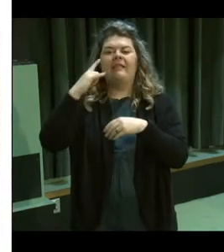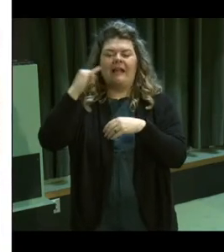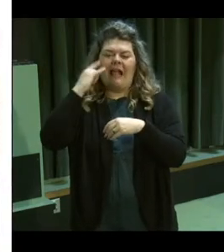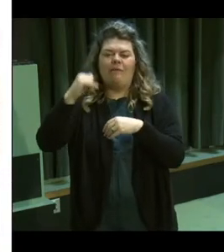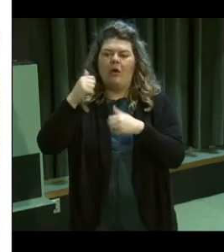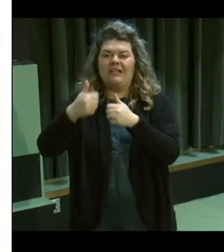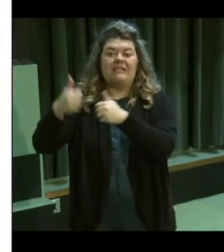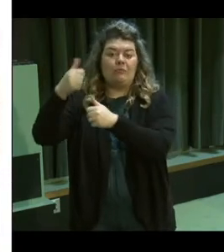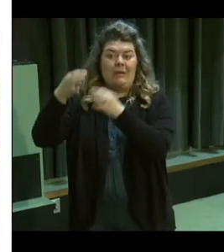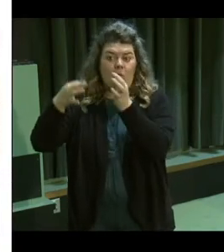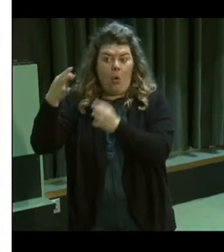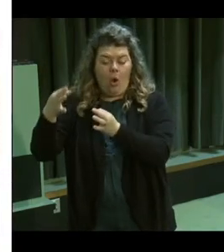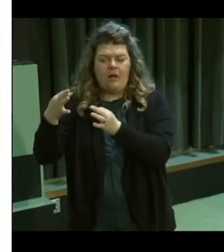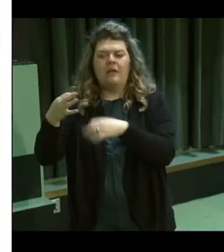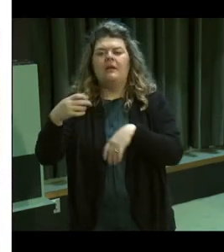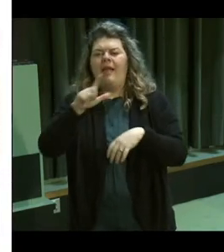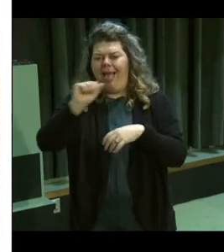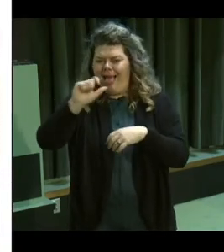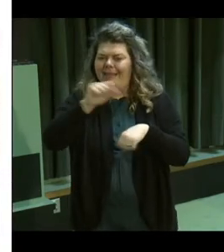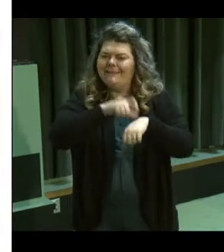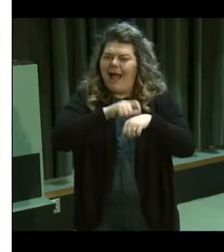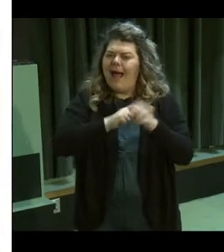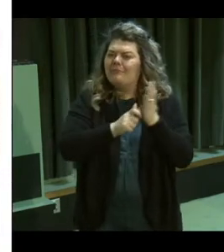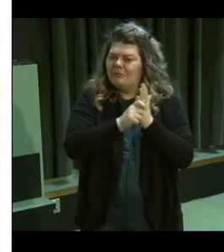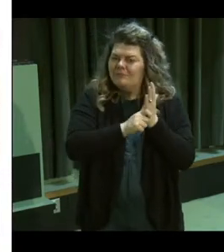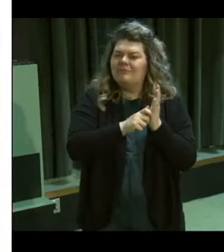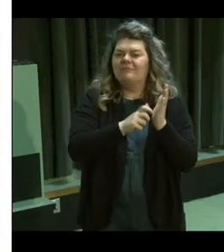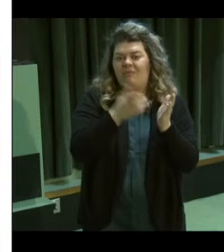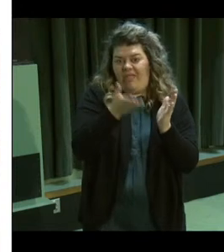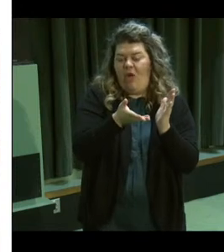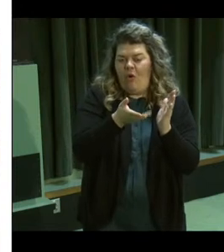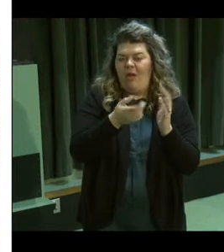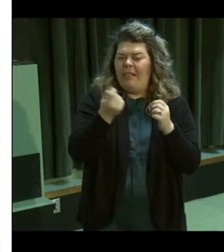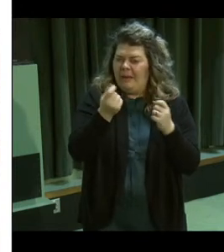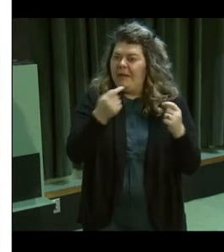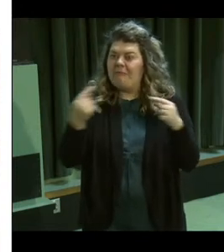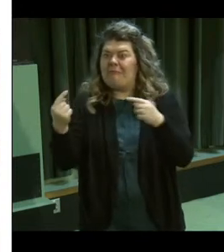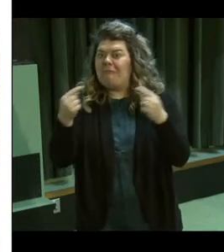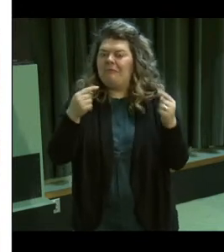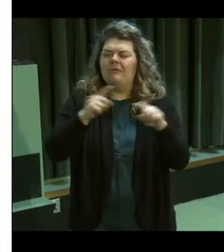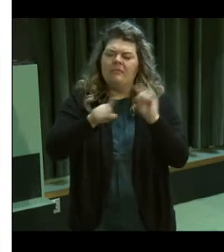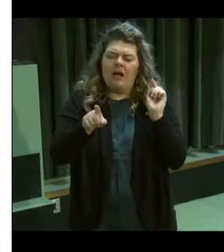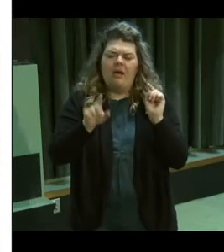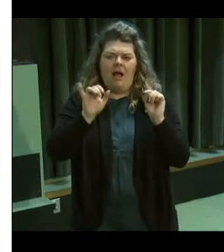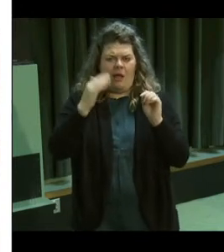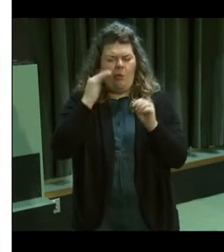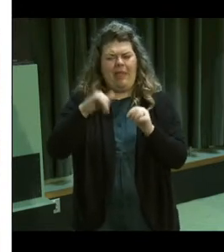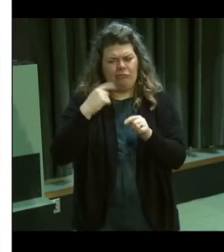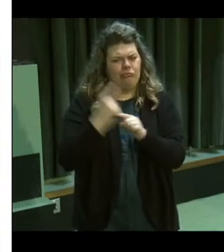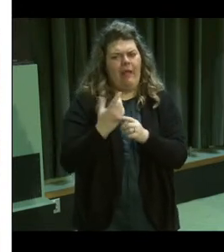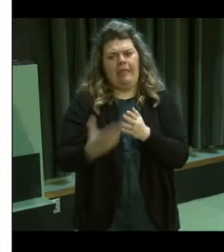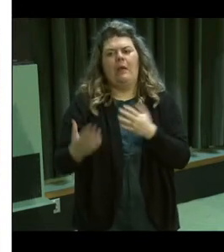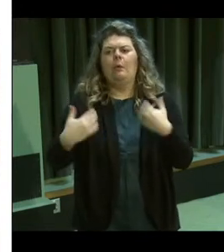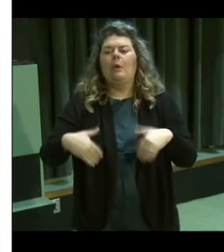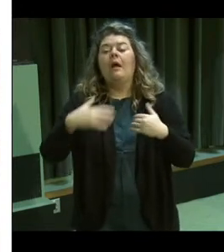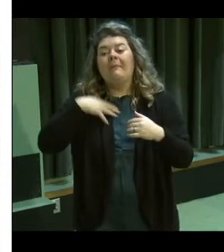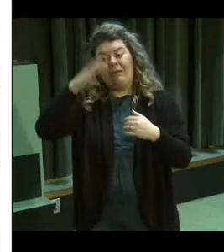and we fed the story to the LA times. And there was some